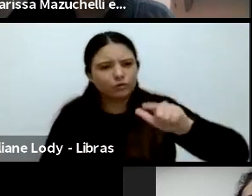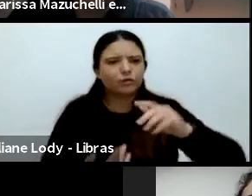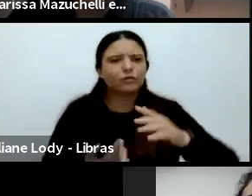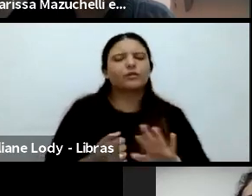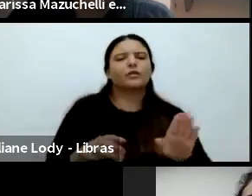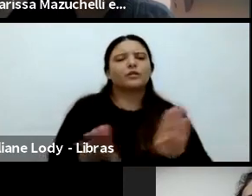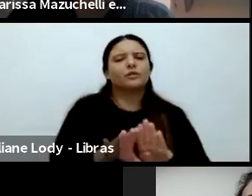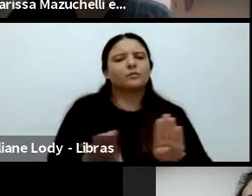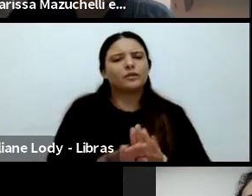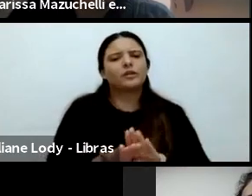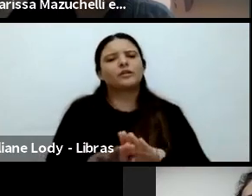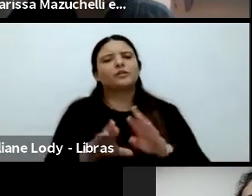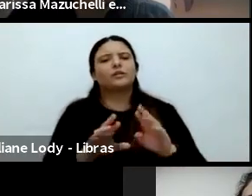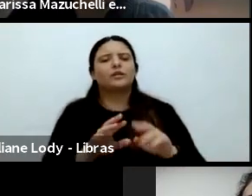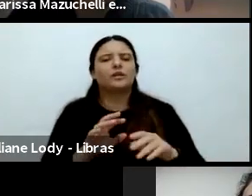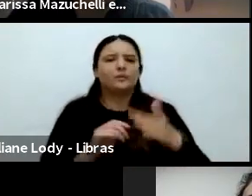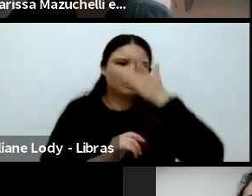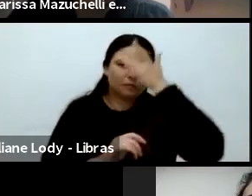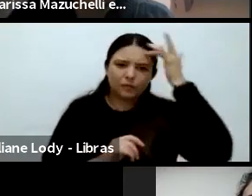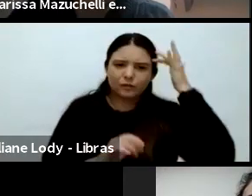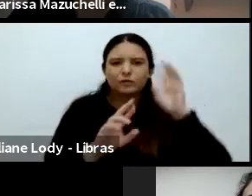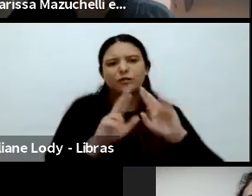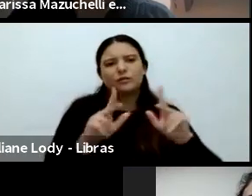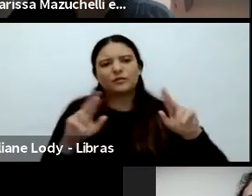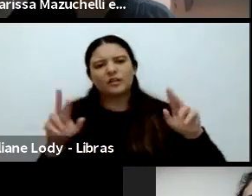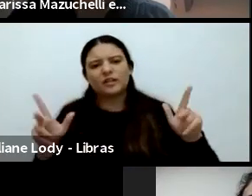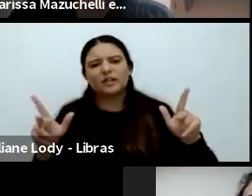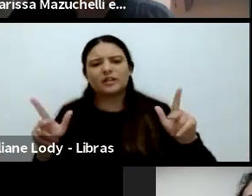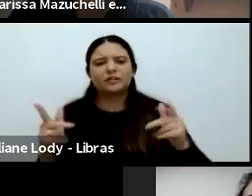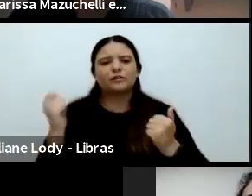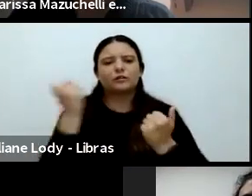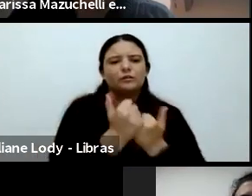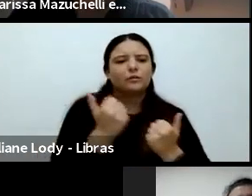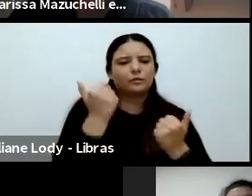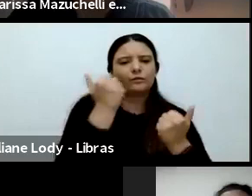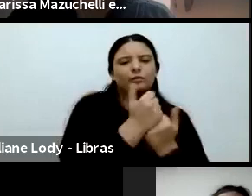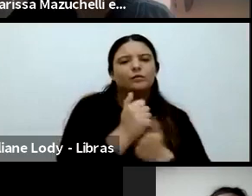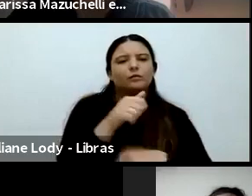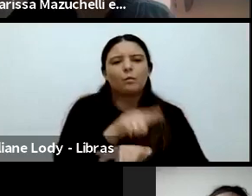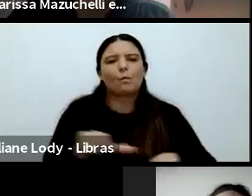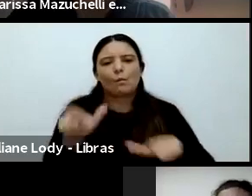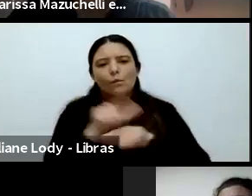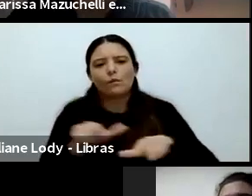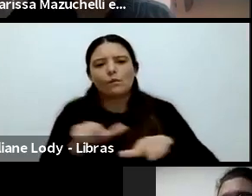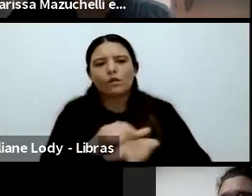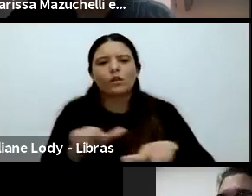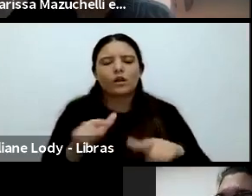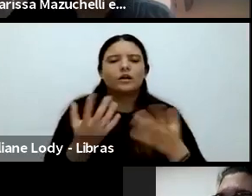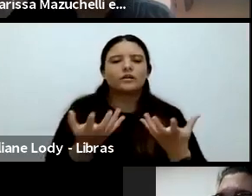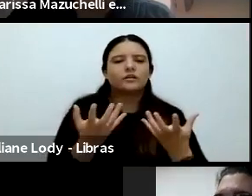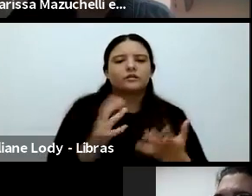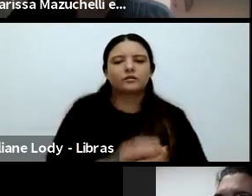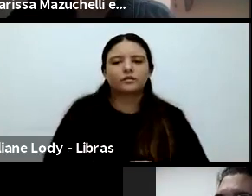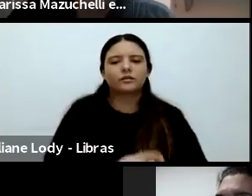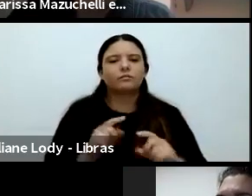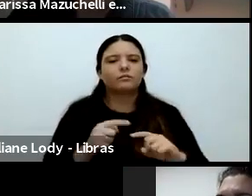There were no there were just different people trying to fill that void, and ultimately the communists did. But it was